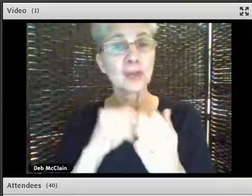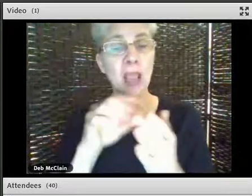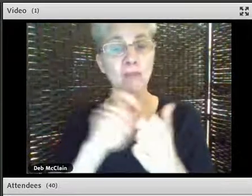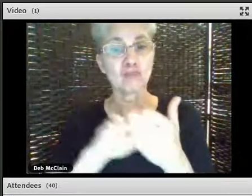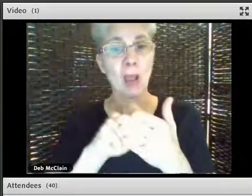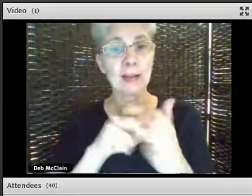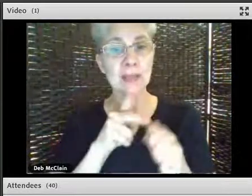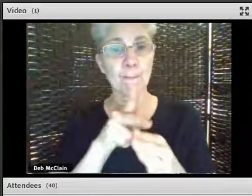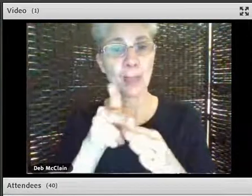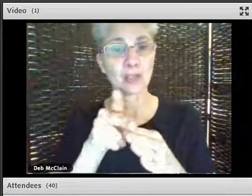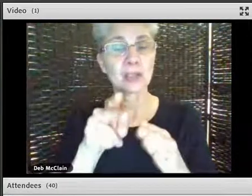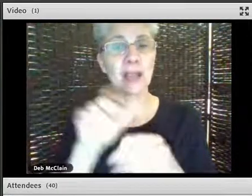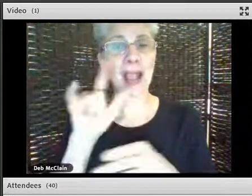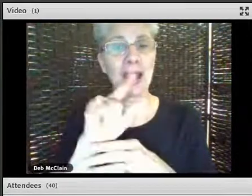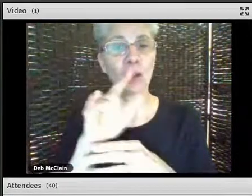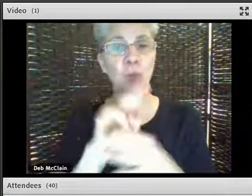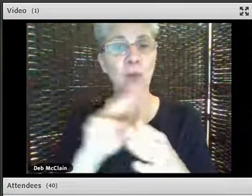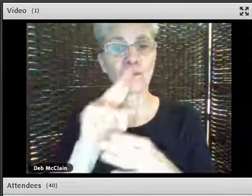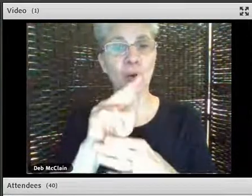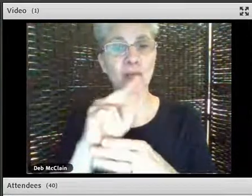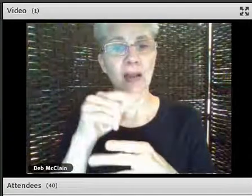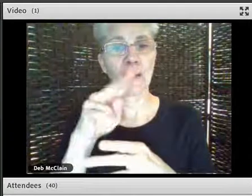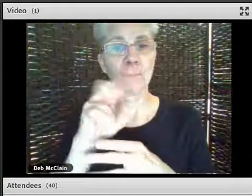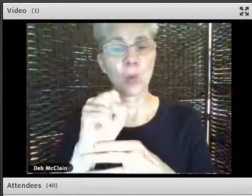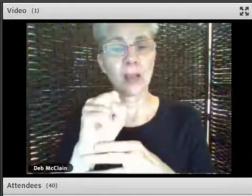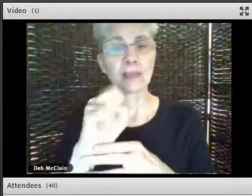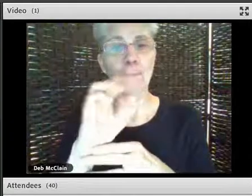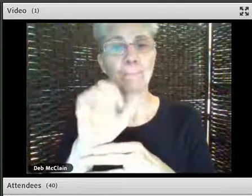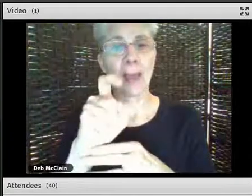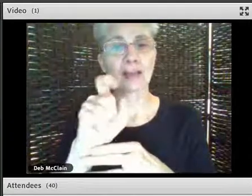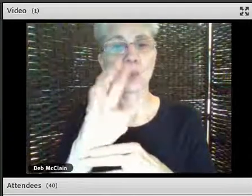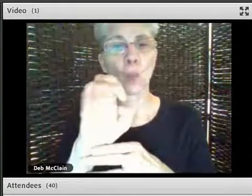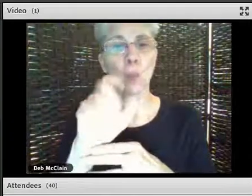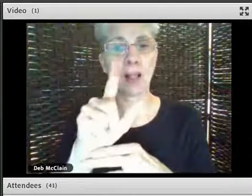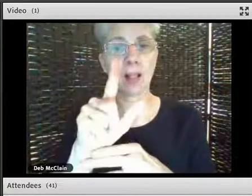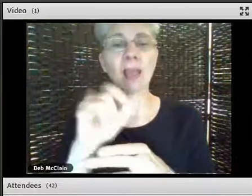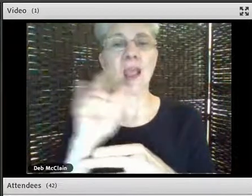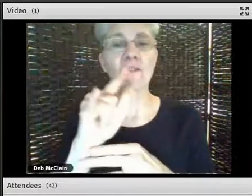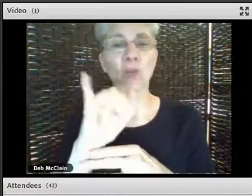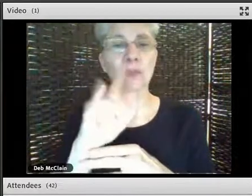at the Air University Press at Maxwell Air Force Base. She is also an adjunct professor